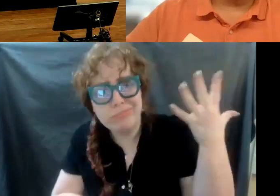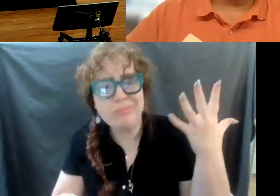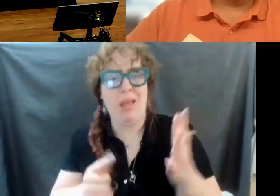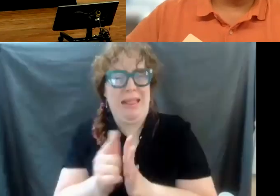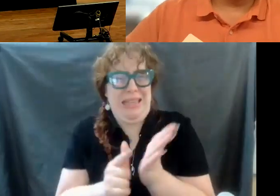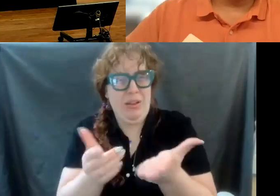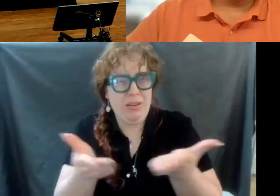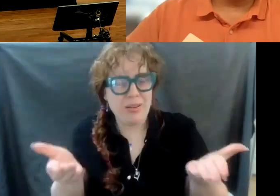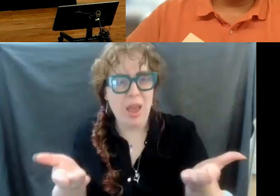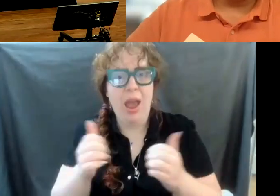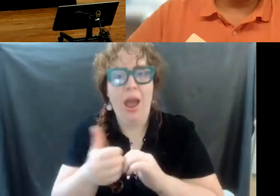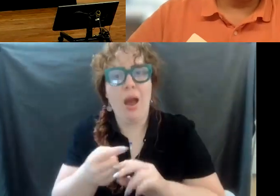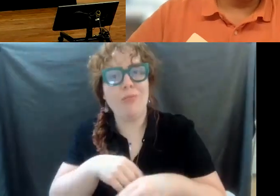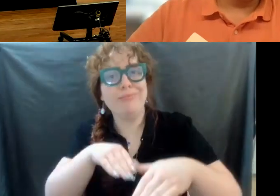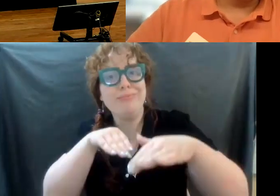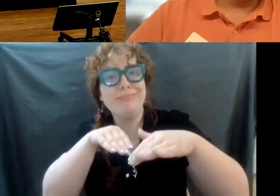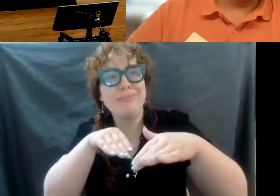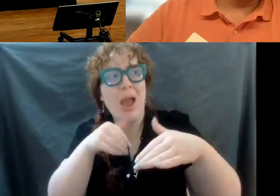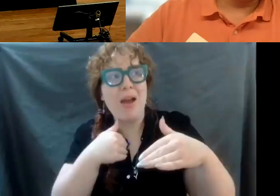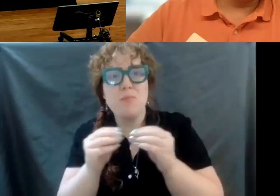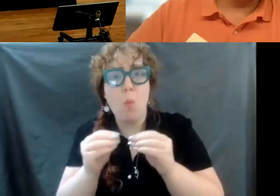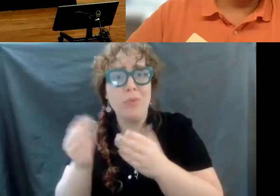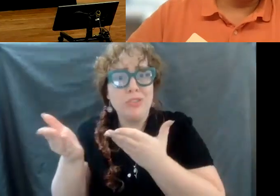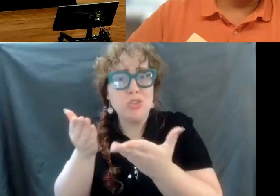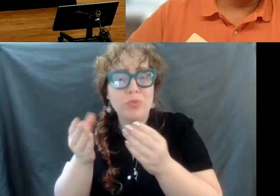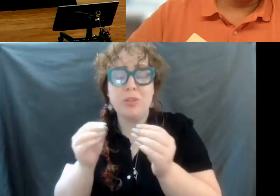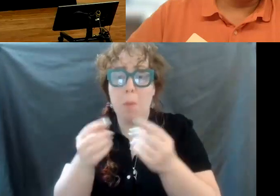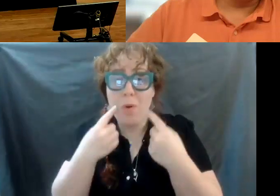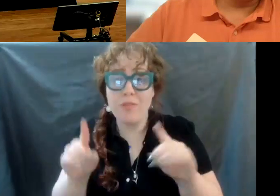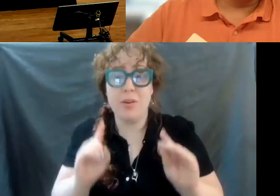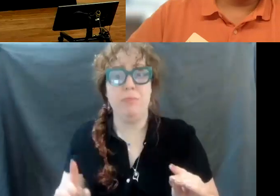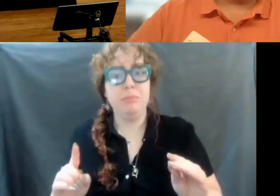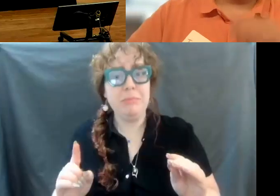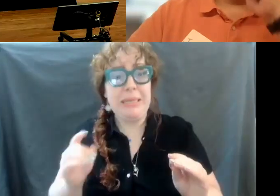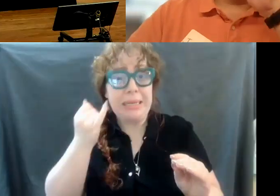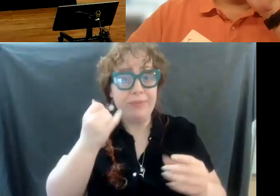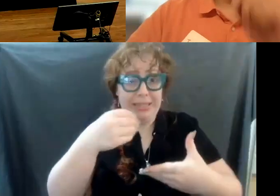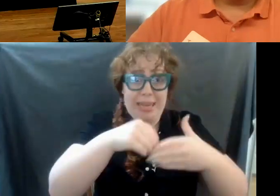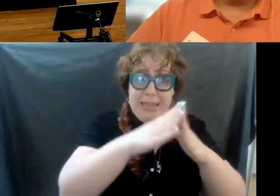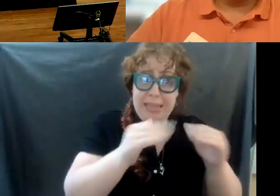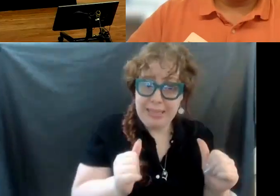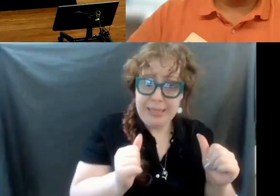more effective services and supports to them, both within the system and outside of the system, whether in the community.